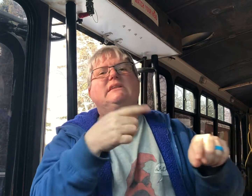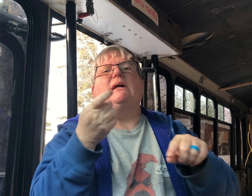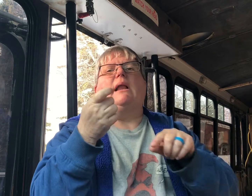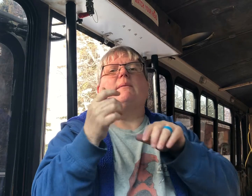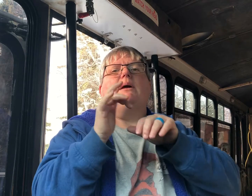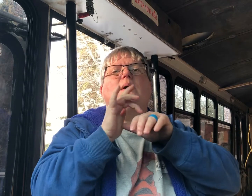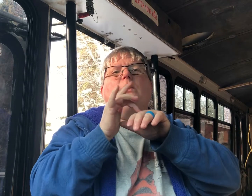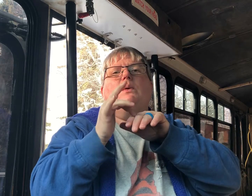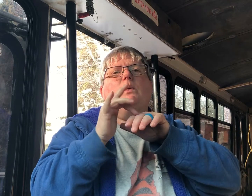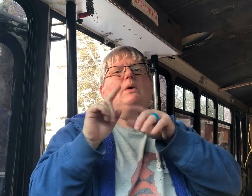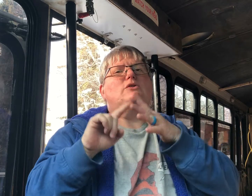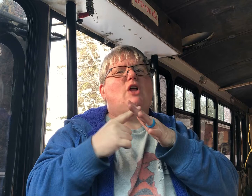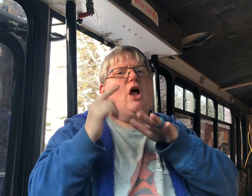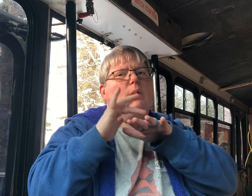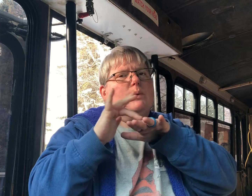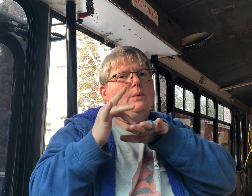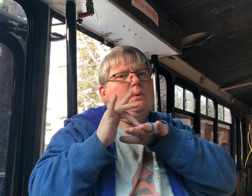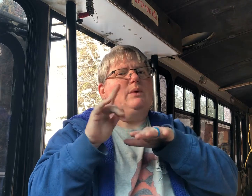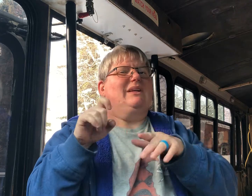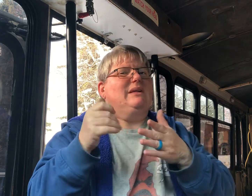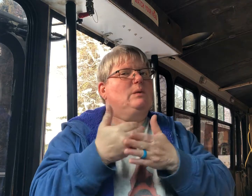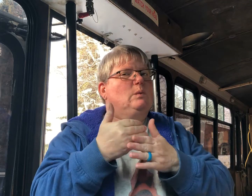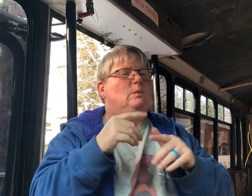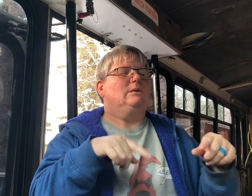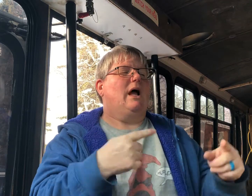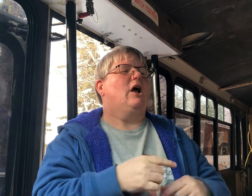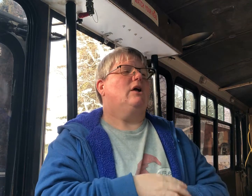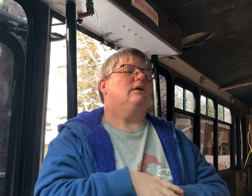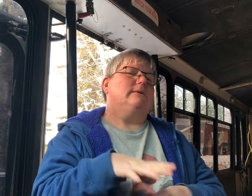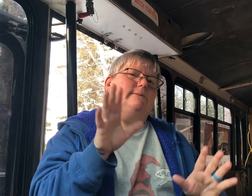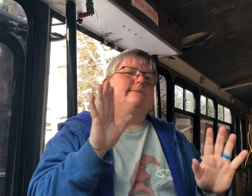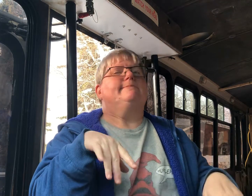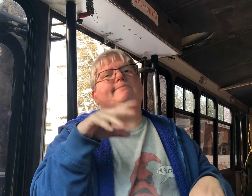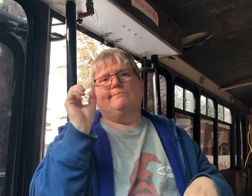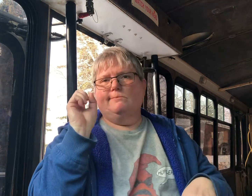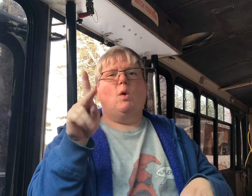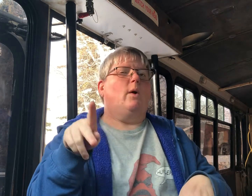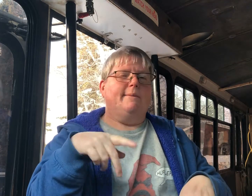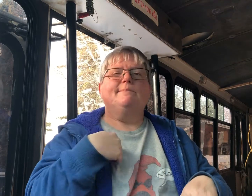He's like well this one's starting to get a little bald. So you do need new ones there and I'm